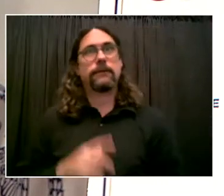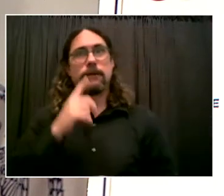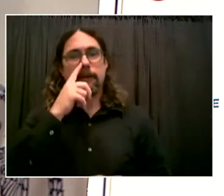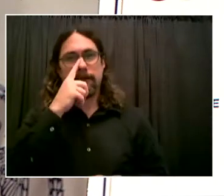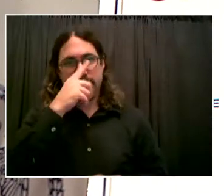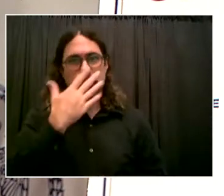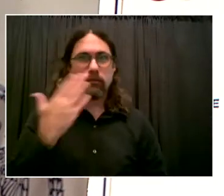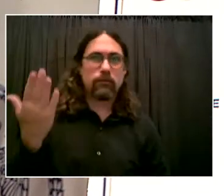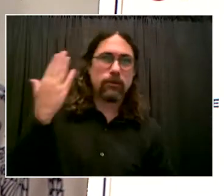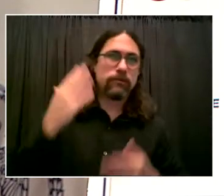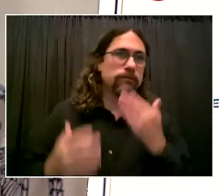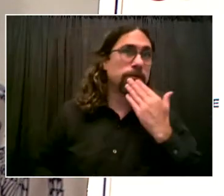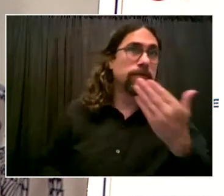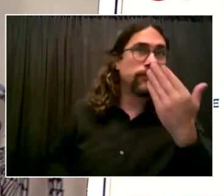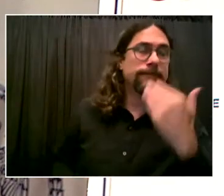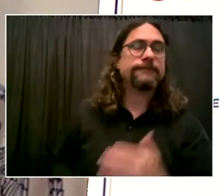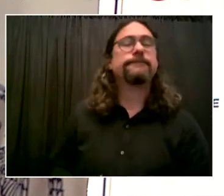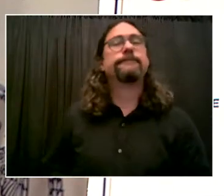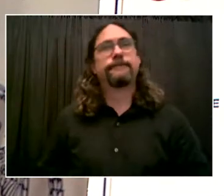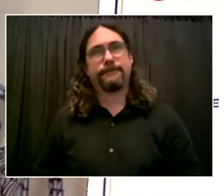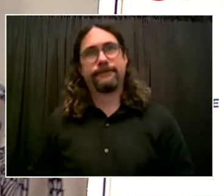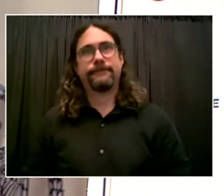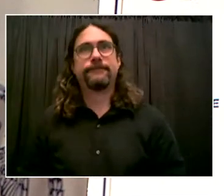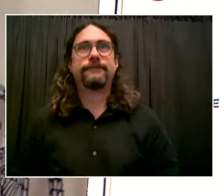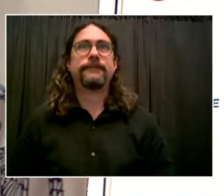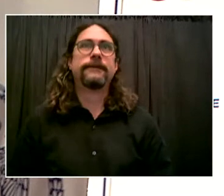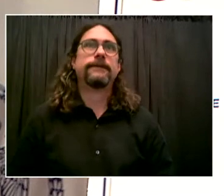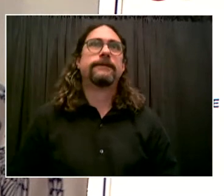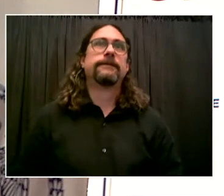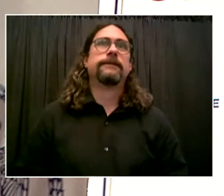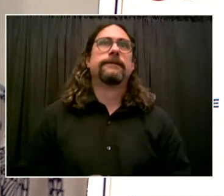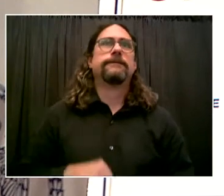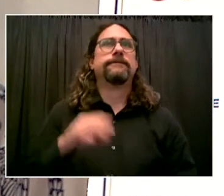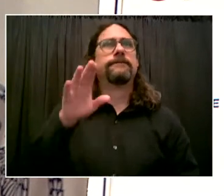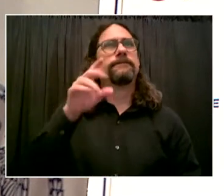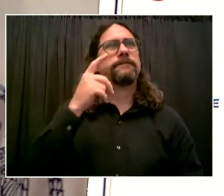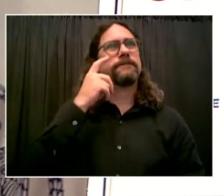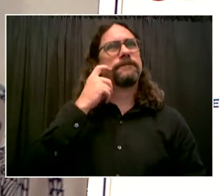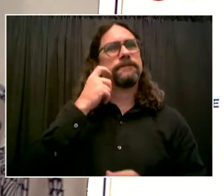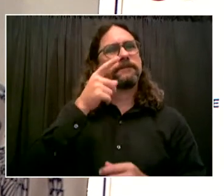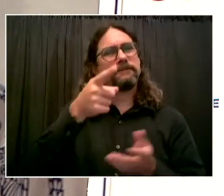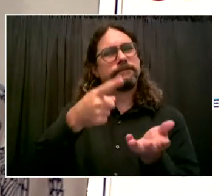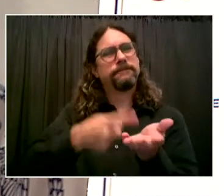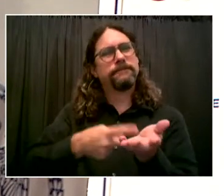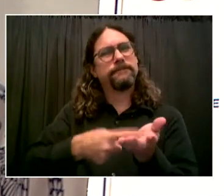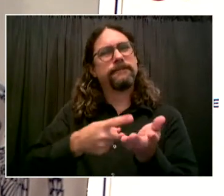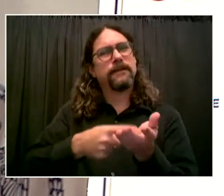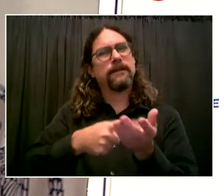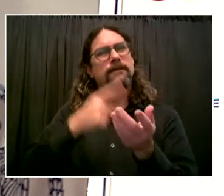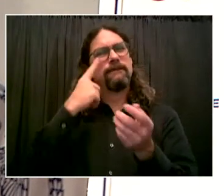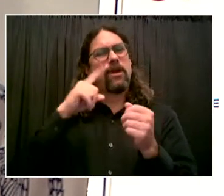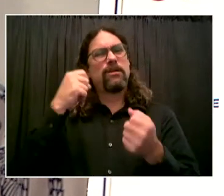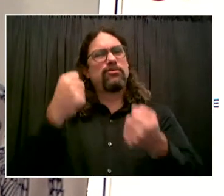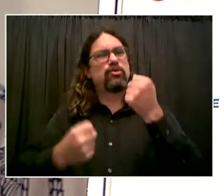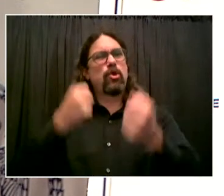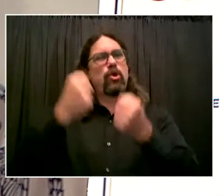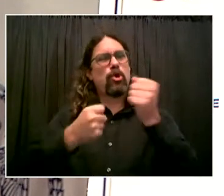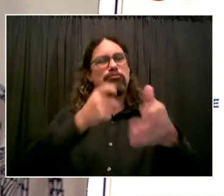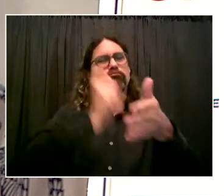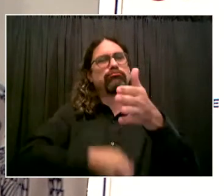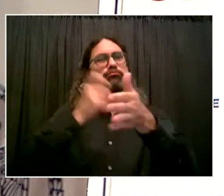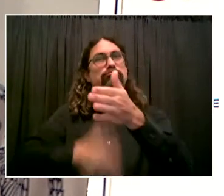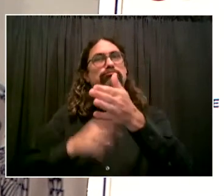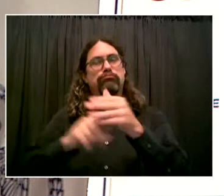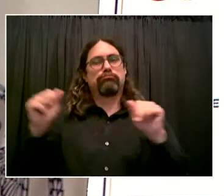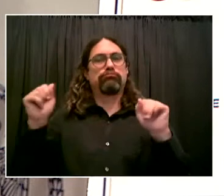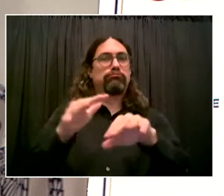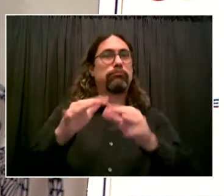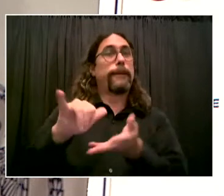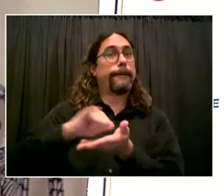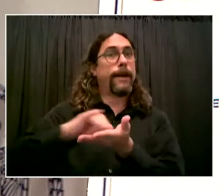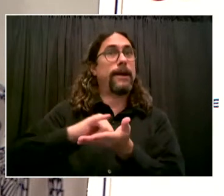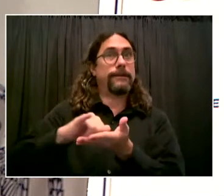STREETS LOG BLOG.